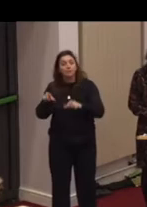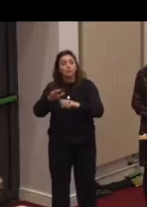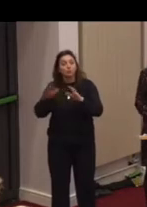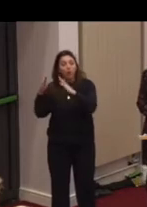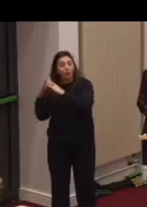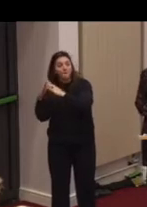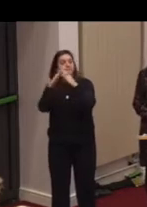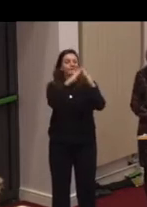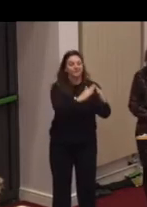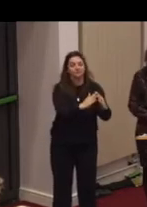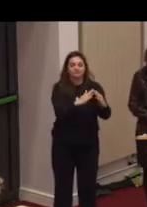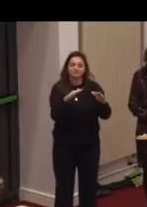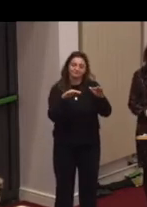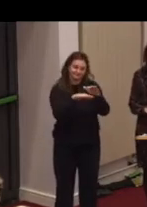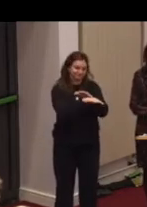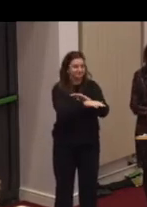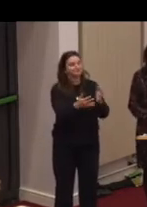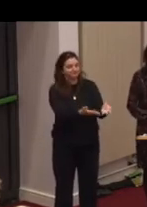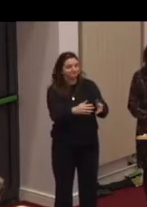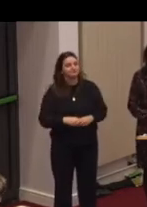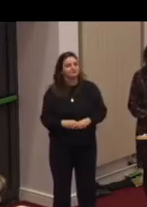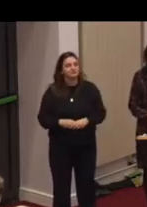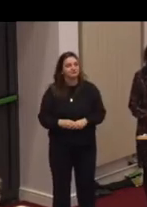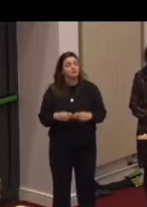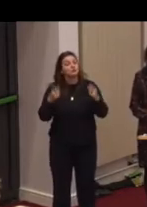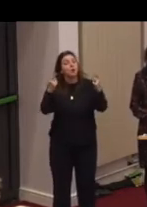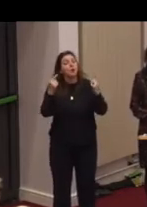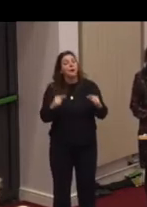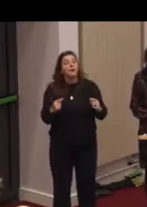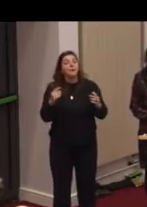In the context of school closures, we may have temporary learning spaces set up, or